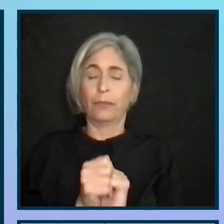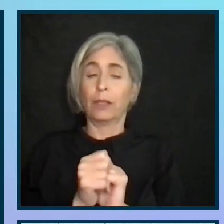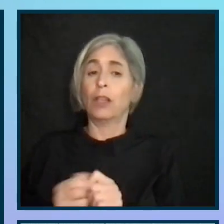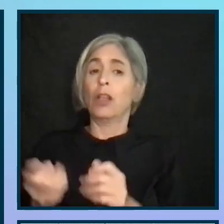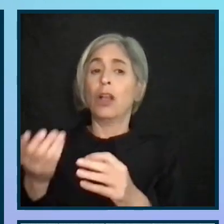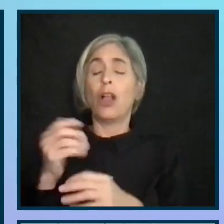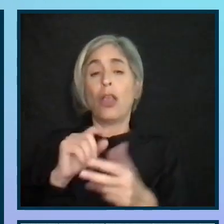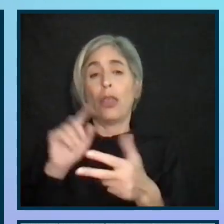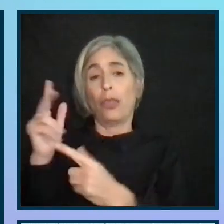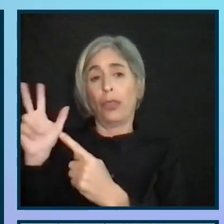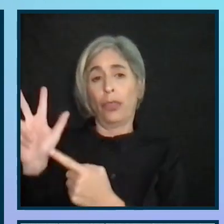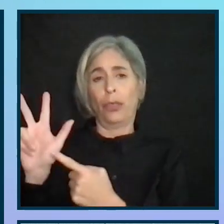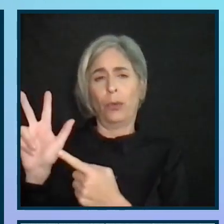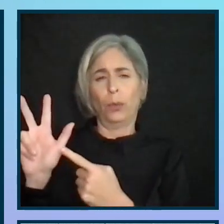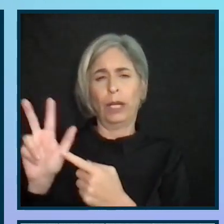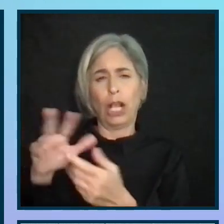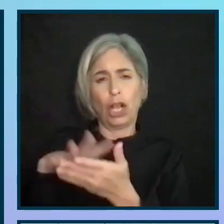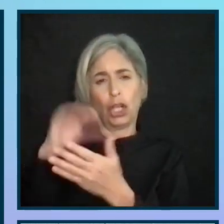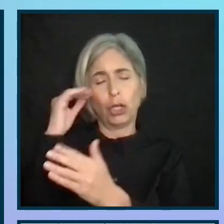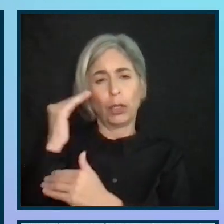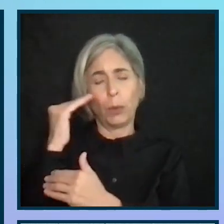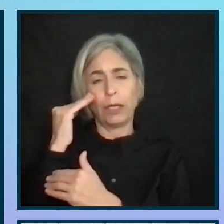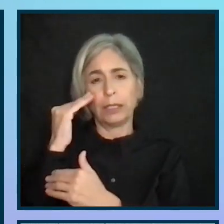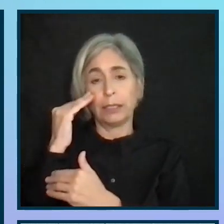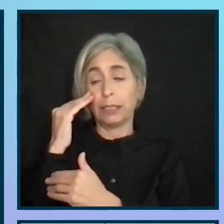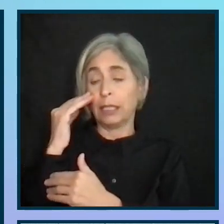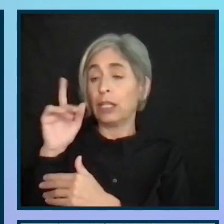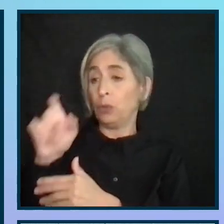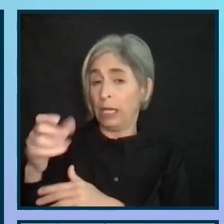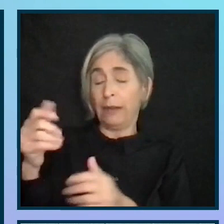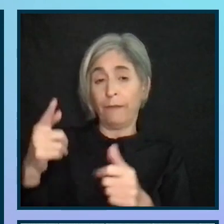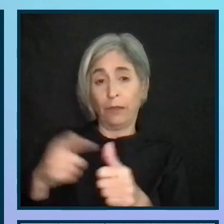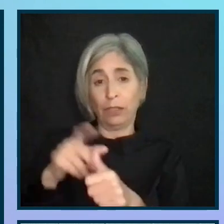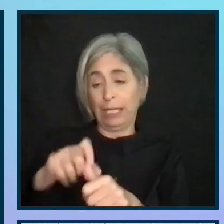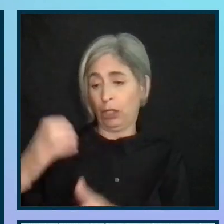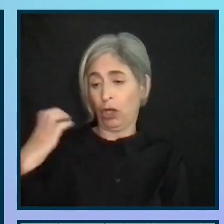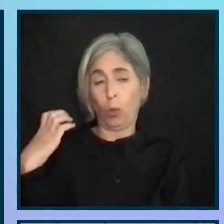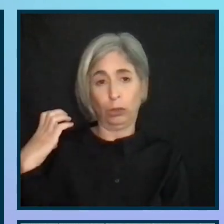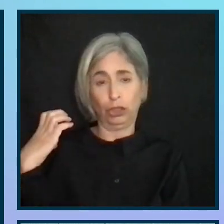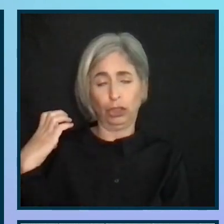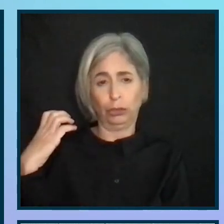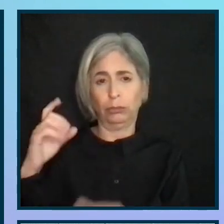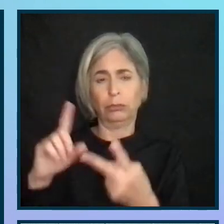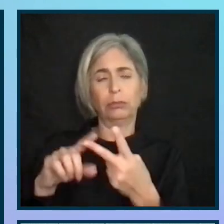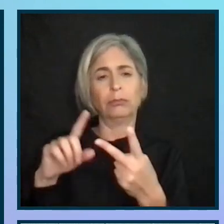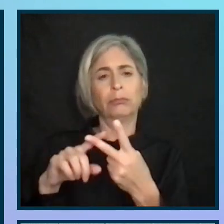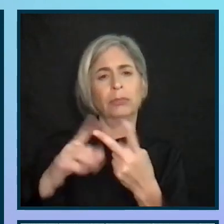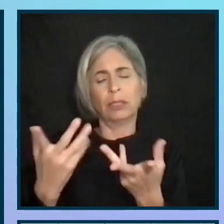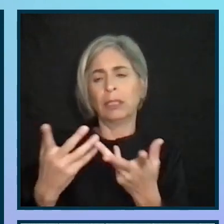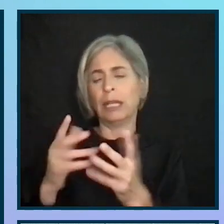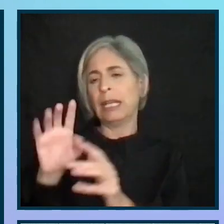are give the team accessibility coaches, execute an ongoing empathy campaign,